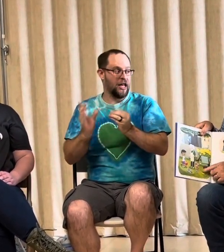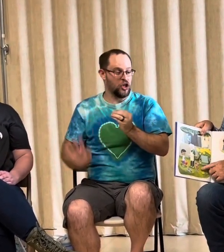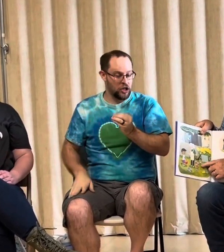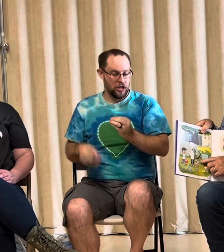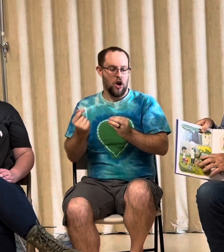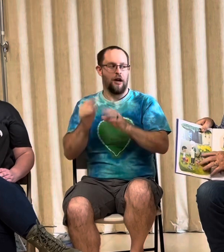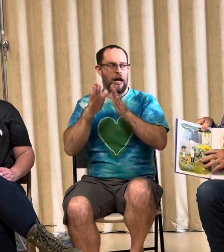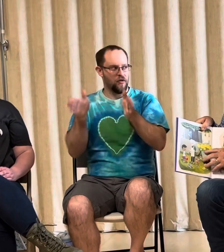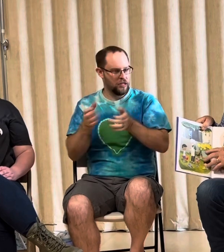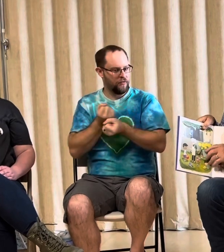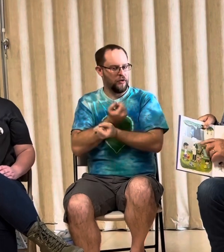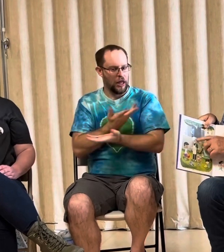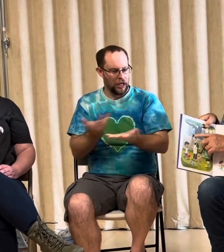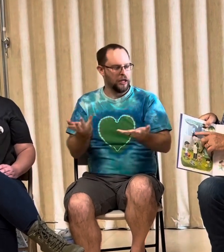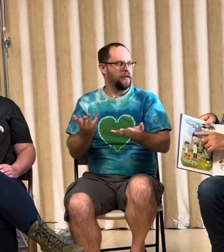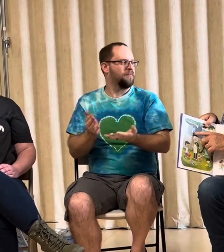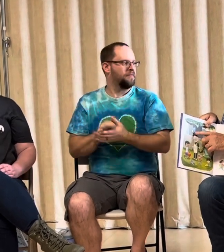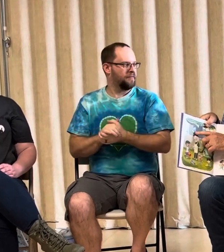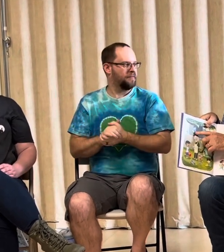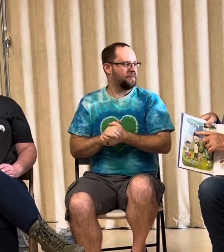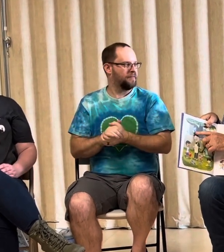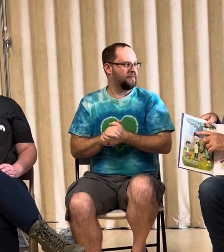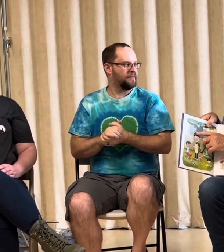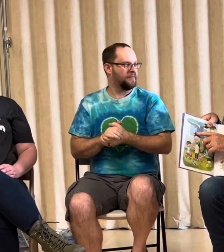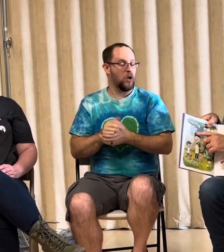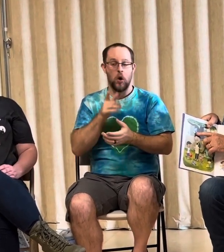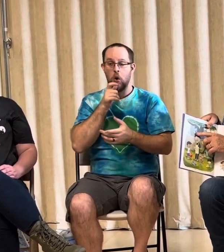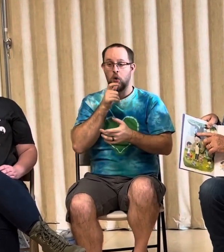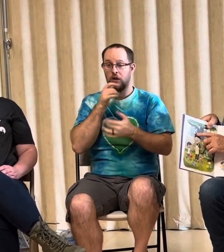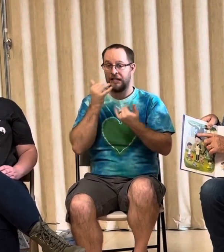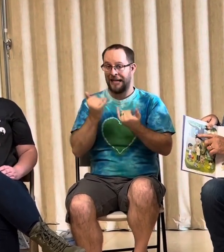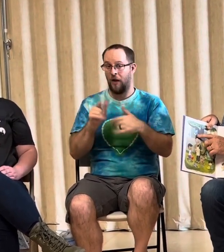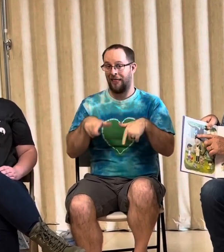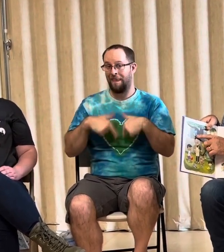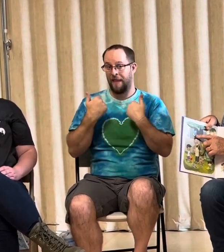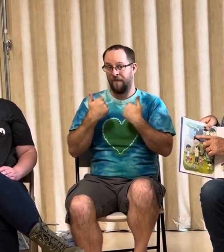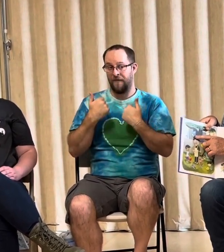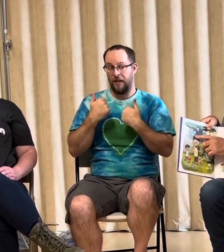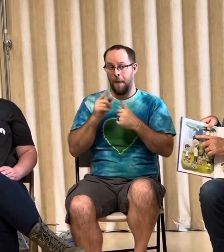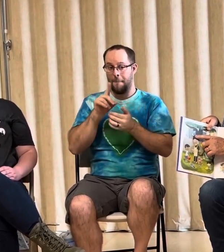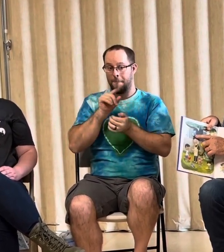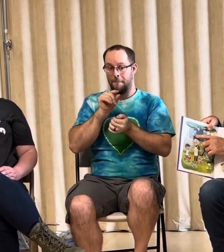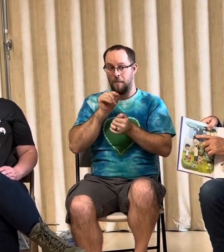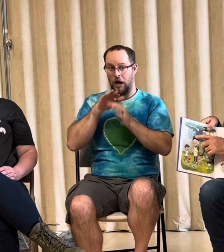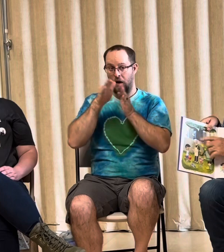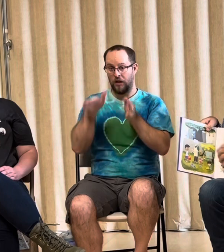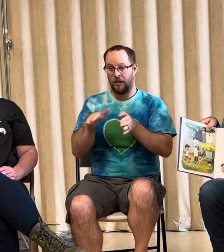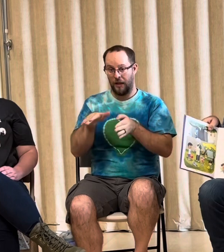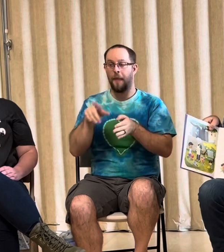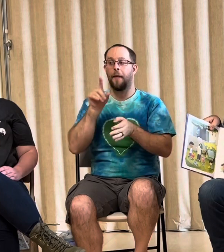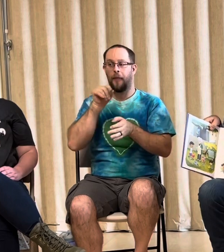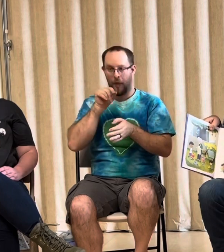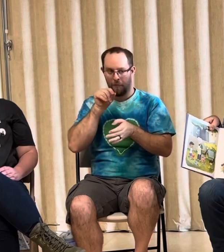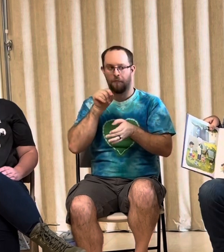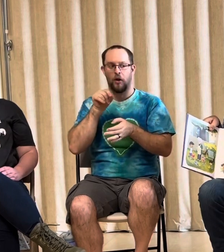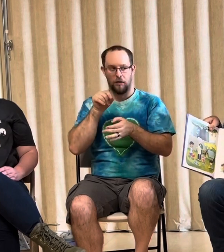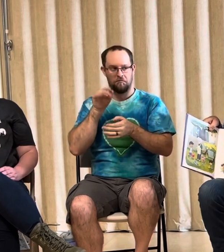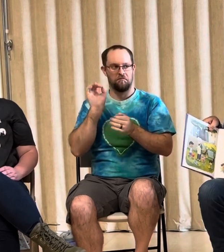and everything, and who now lives in the in the birdhouse. The bird that lost his nest.